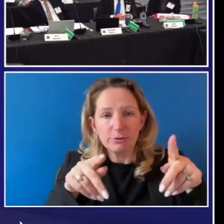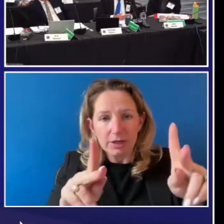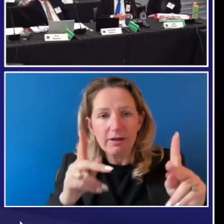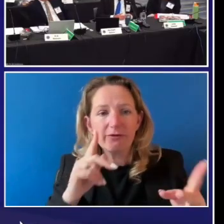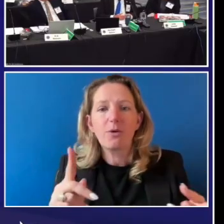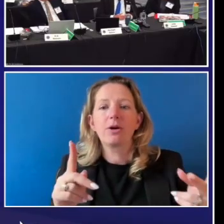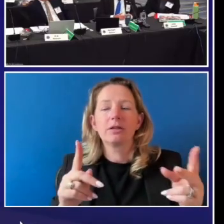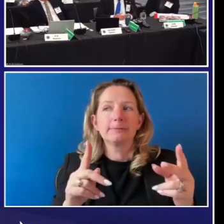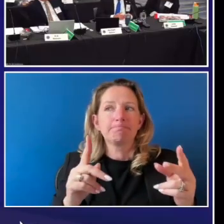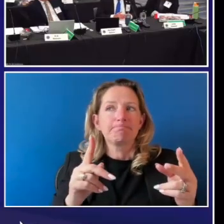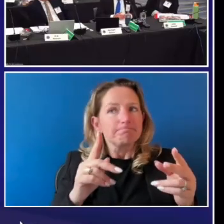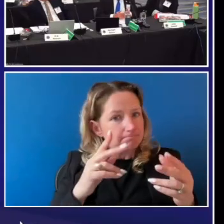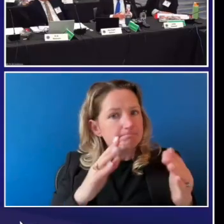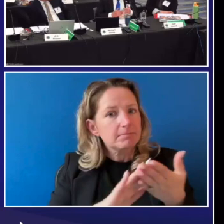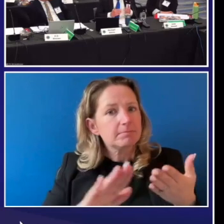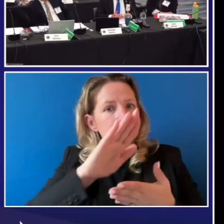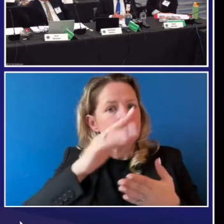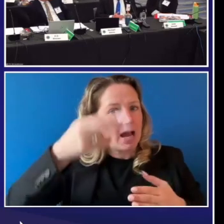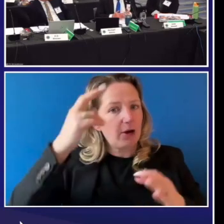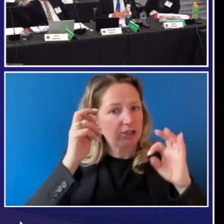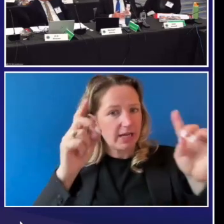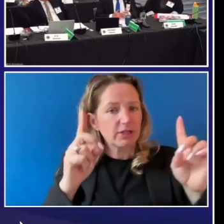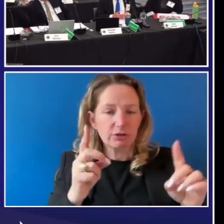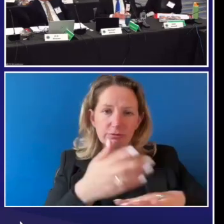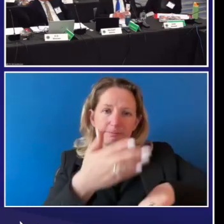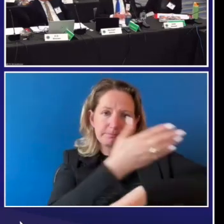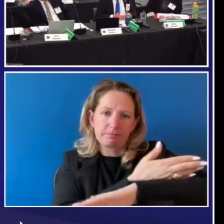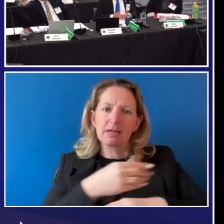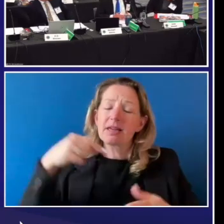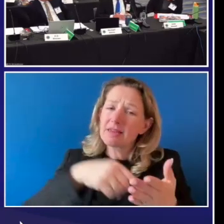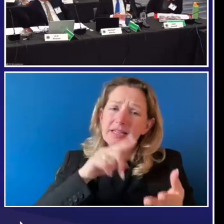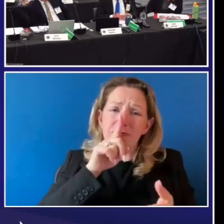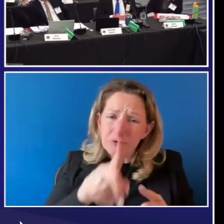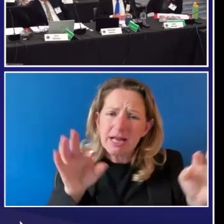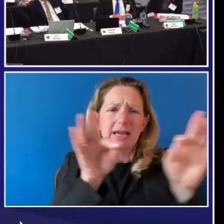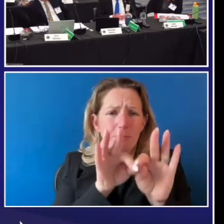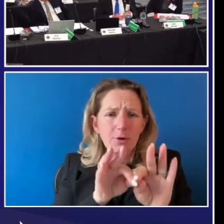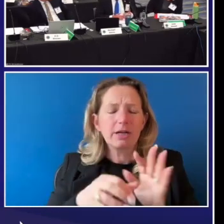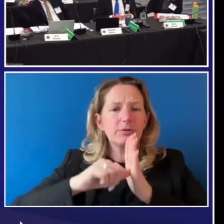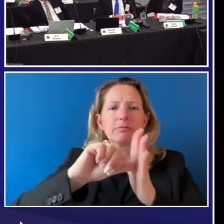So I just want to, I want to make that point that this is really important to opening the door to innovation,